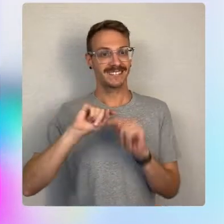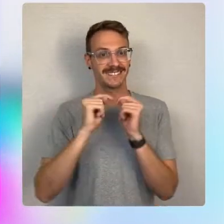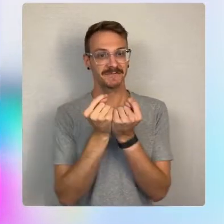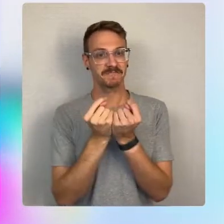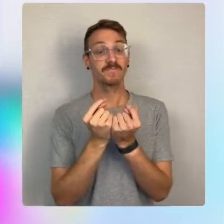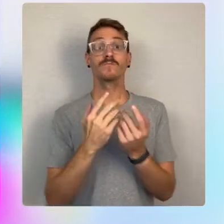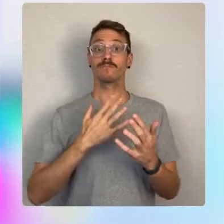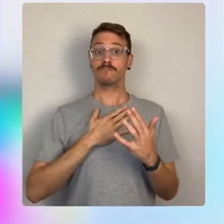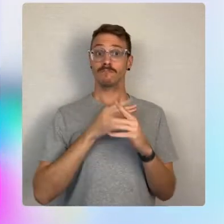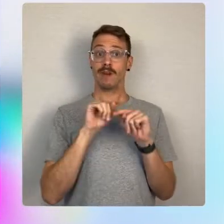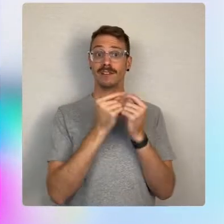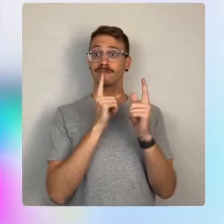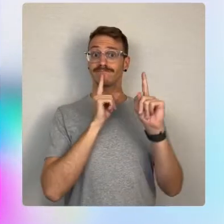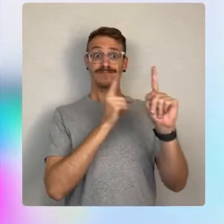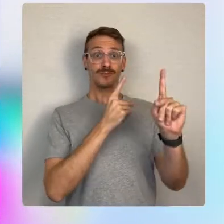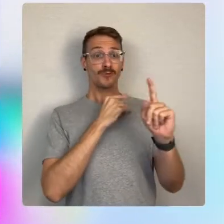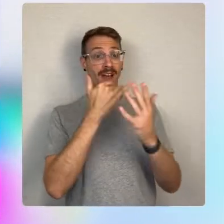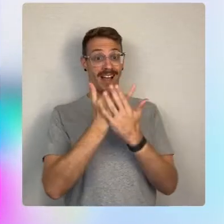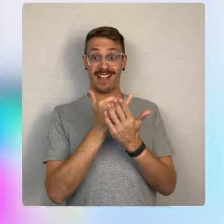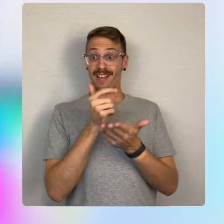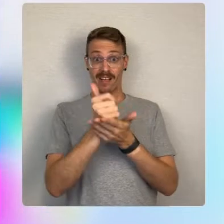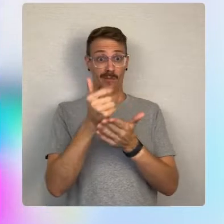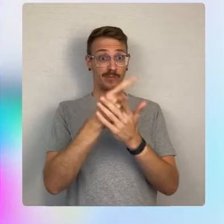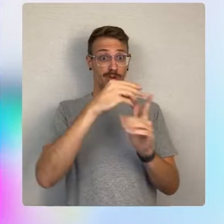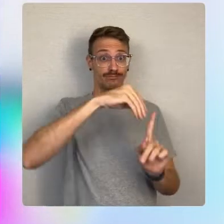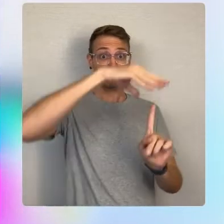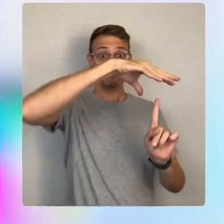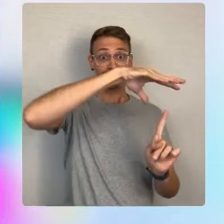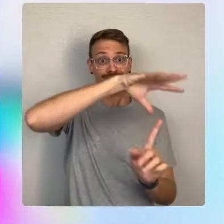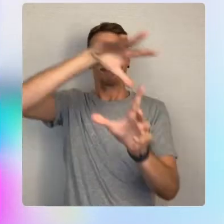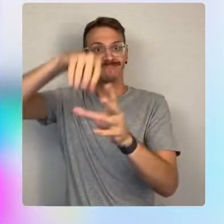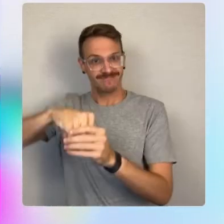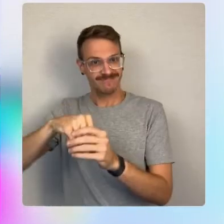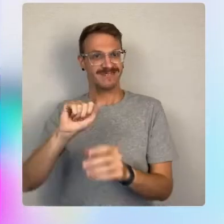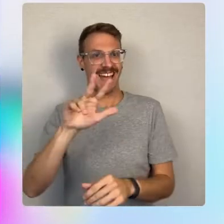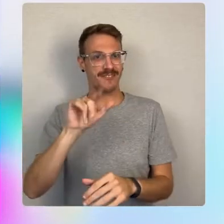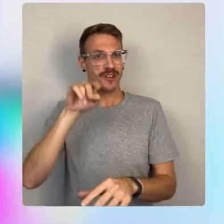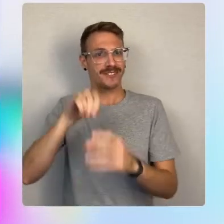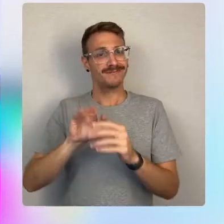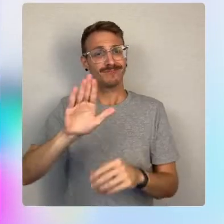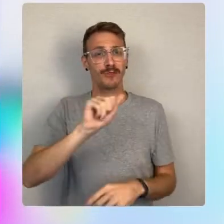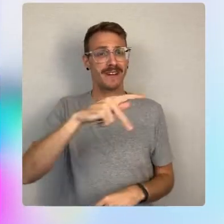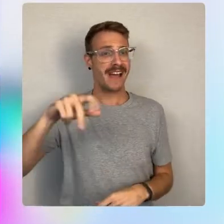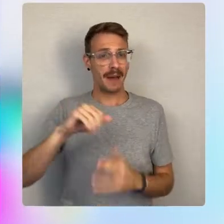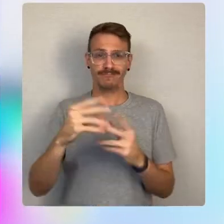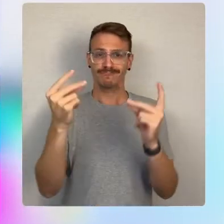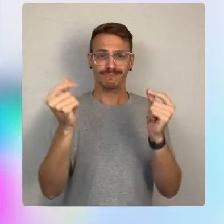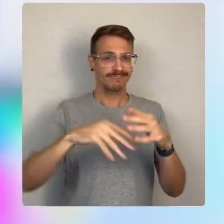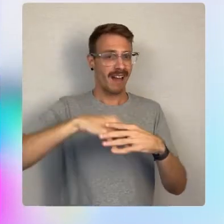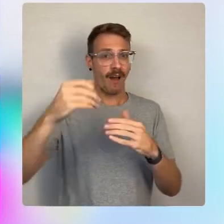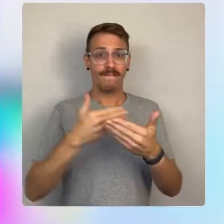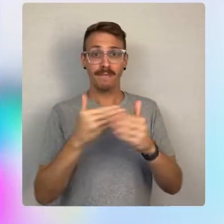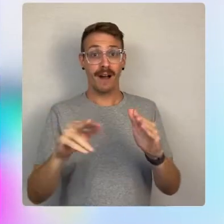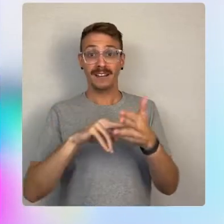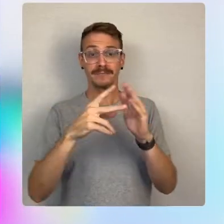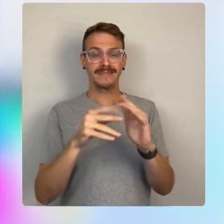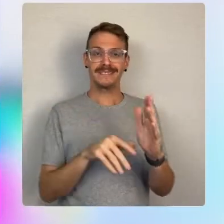My team's mission is to help you integrate avatars into your apps right out of the box, so that you can bring a deep sense of immersion,